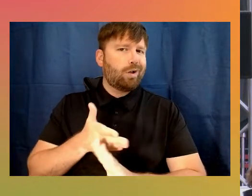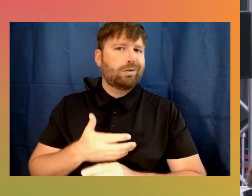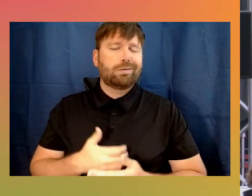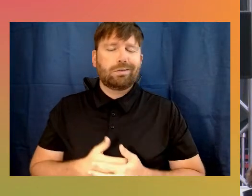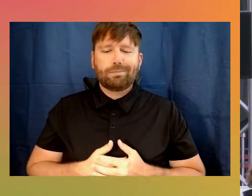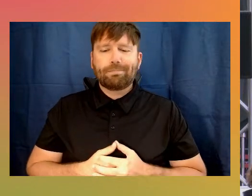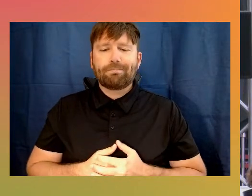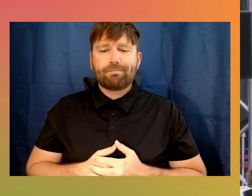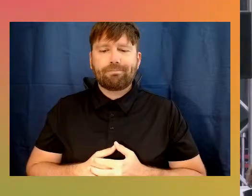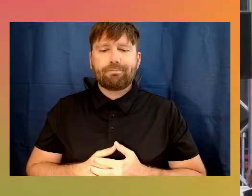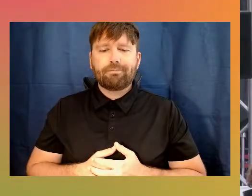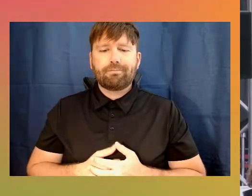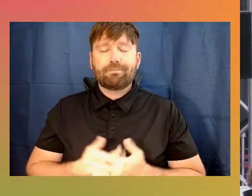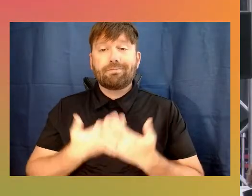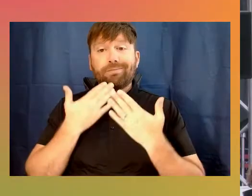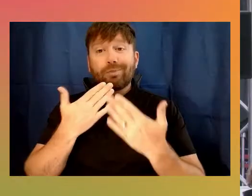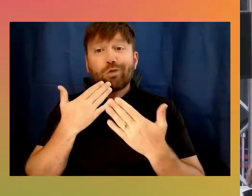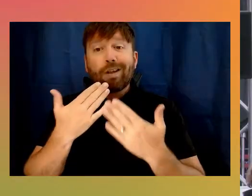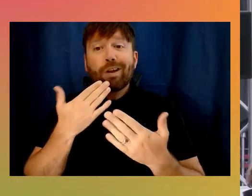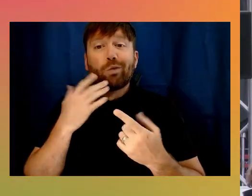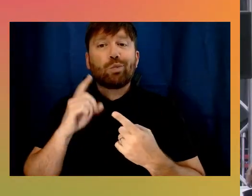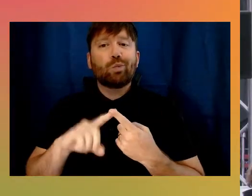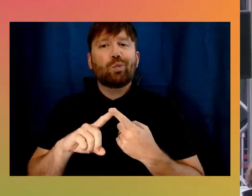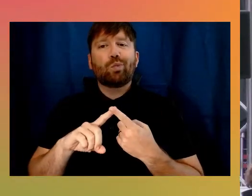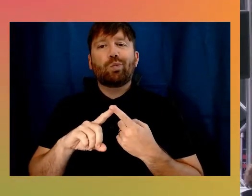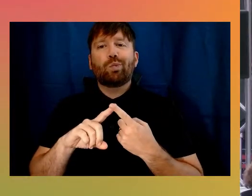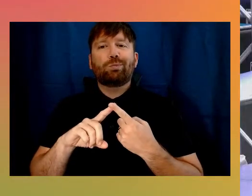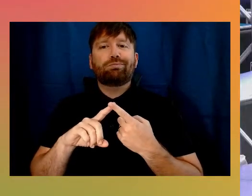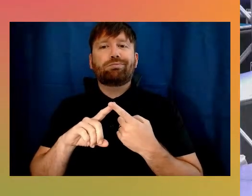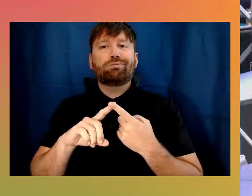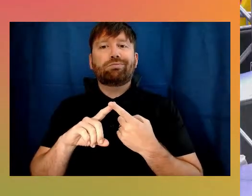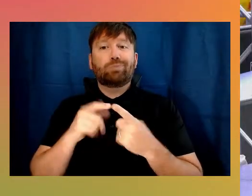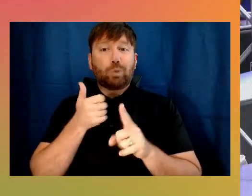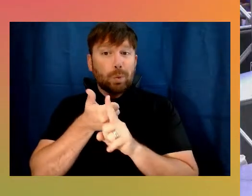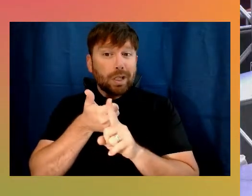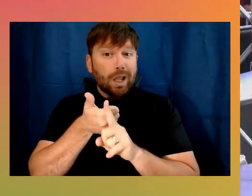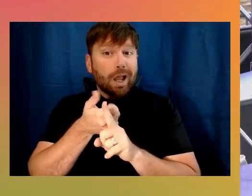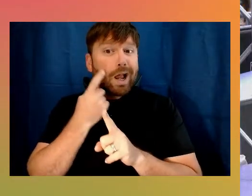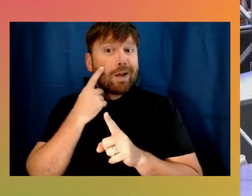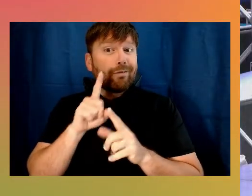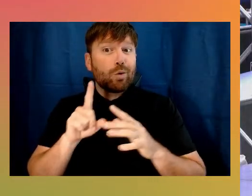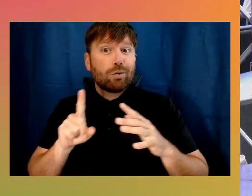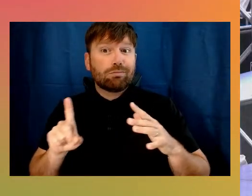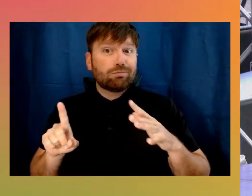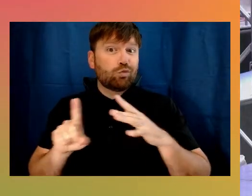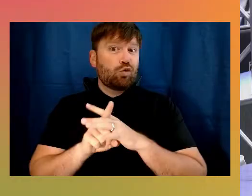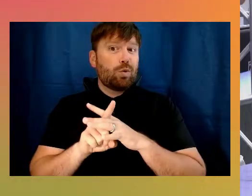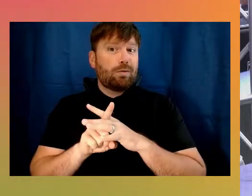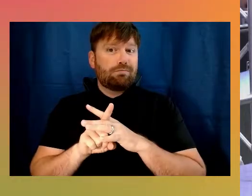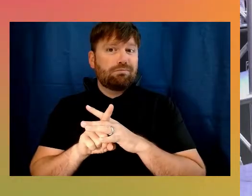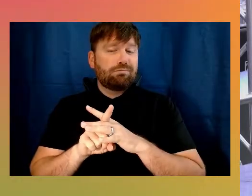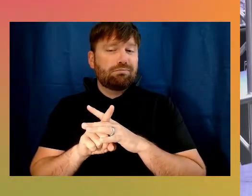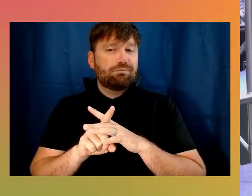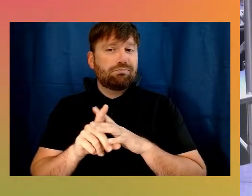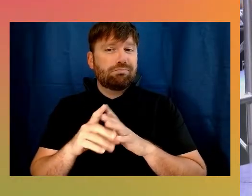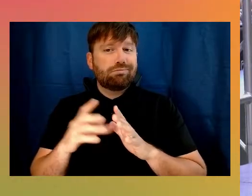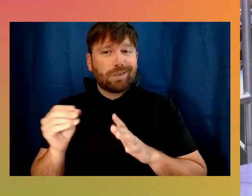PRACTICED BEFORE US.